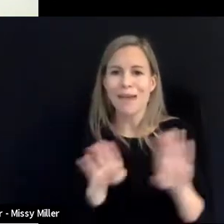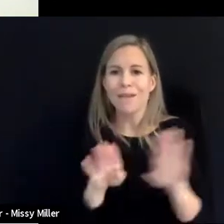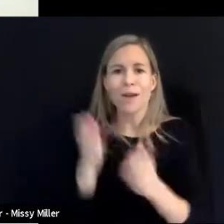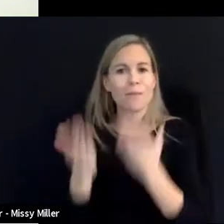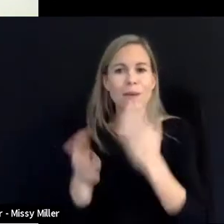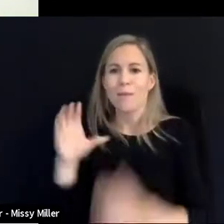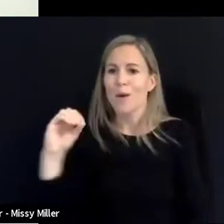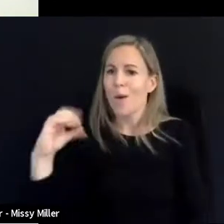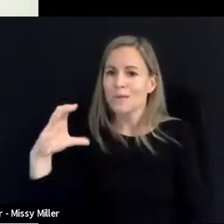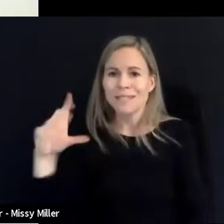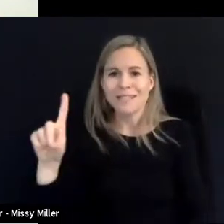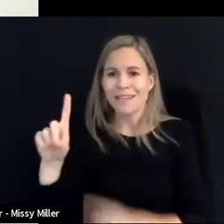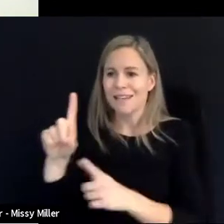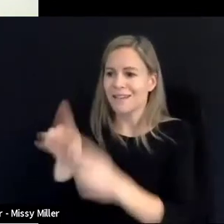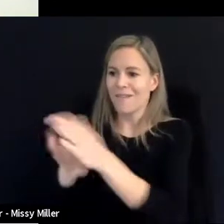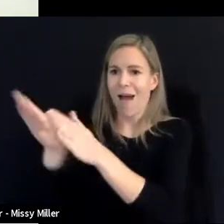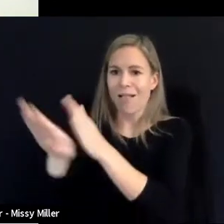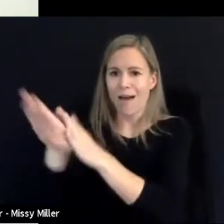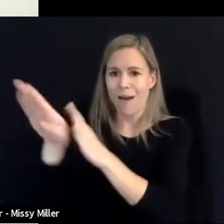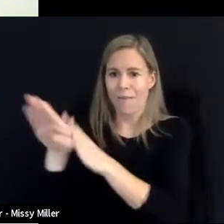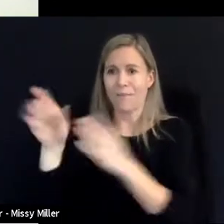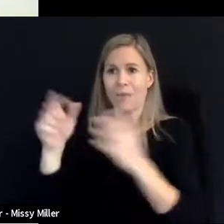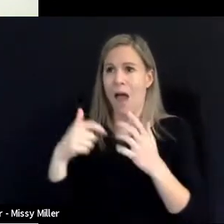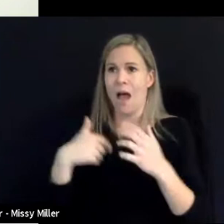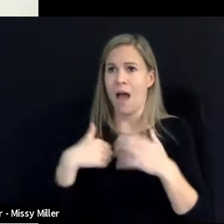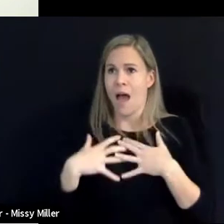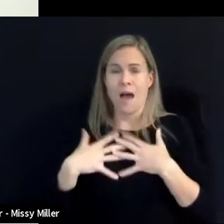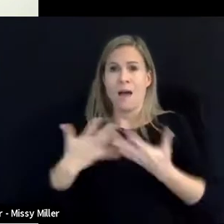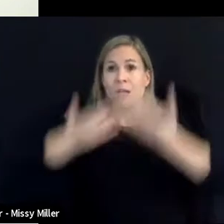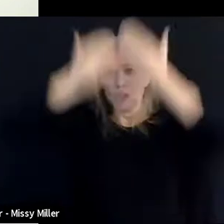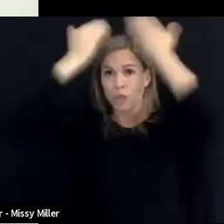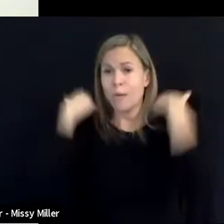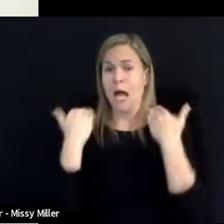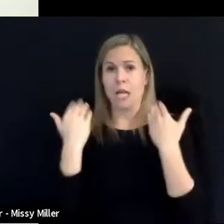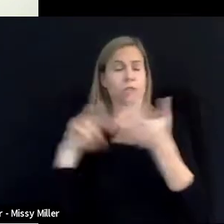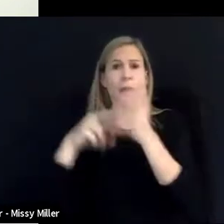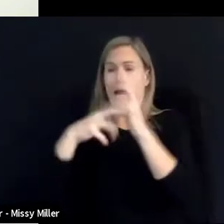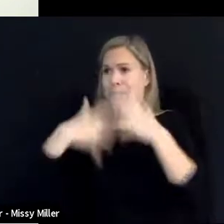because I had to do something about the sensory overload that I was experiencing.